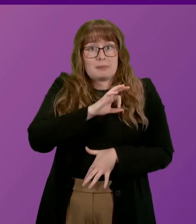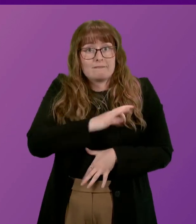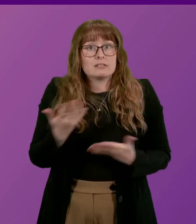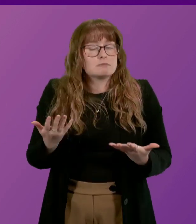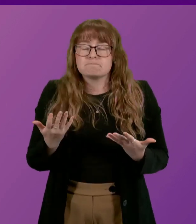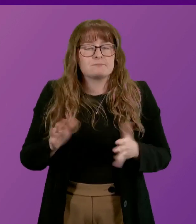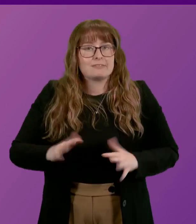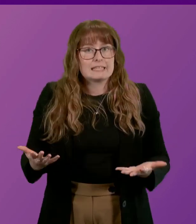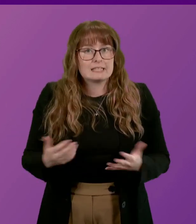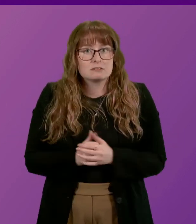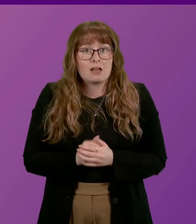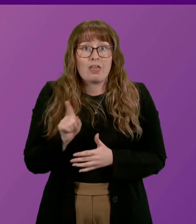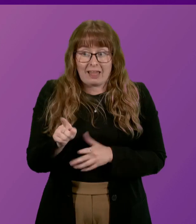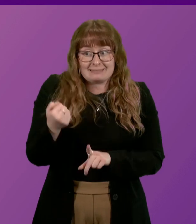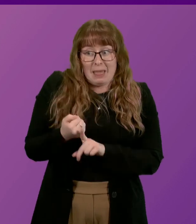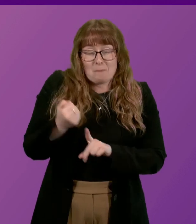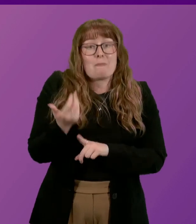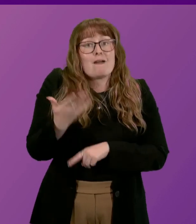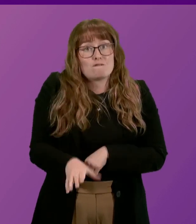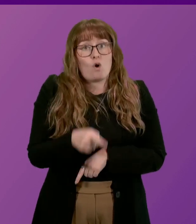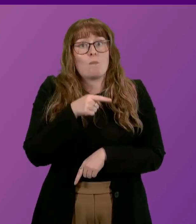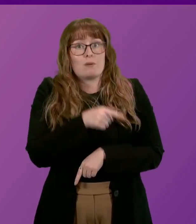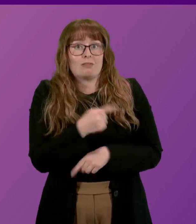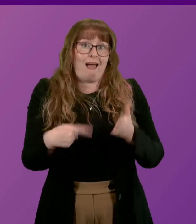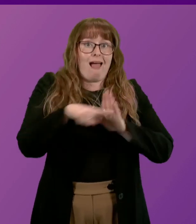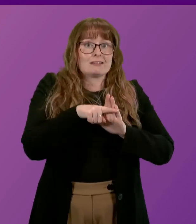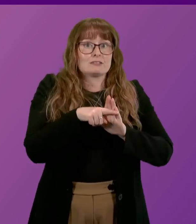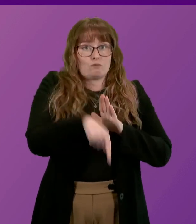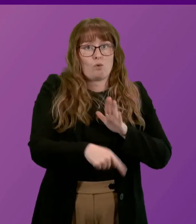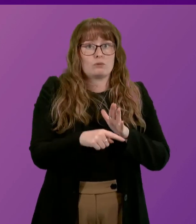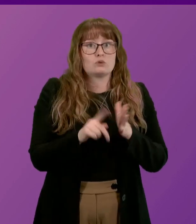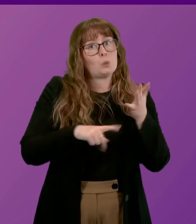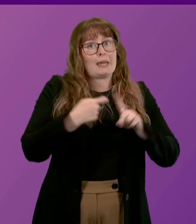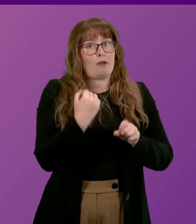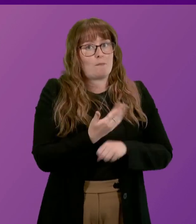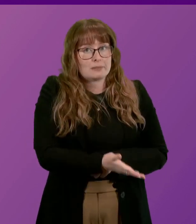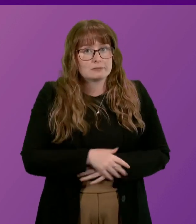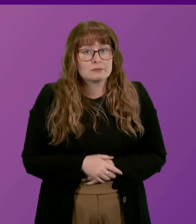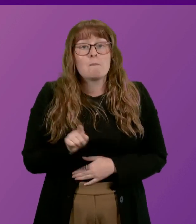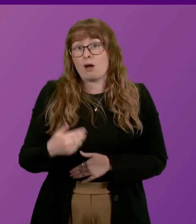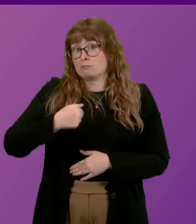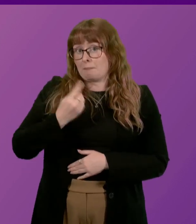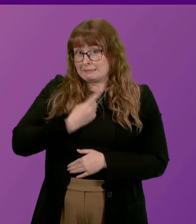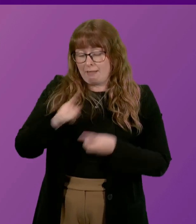That is the implication of the 2022 act. What I and the Deputy First Minister are doing—this is